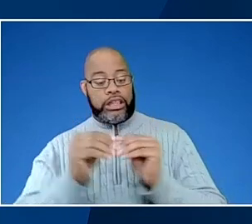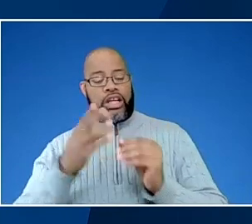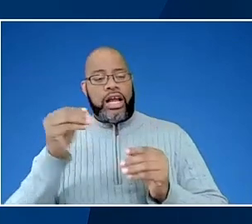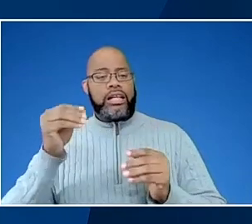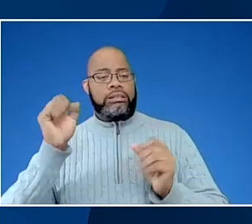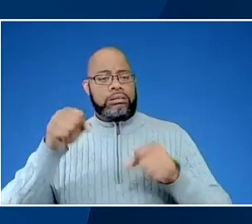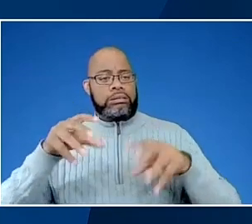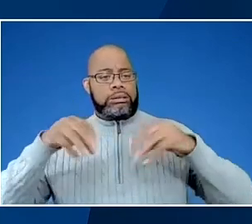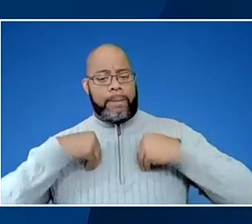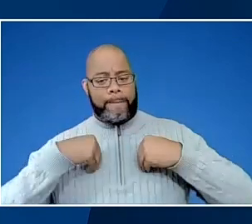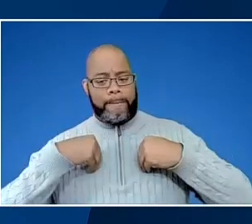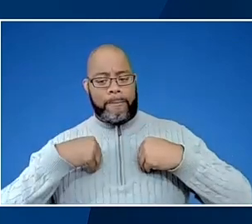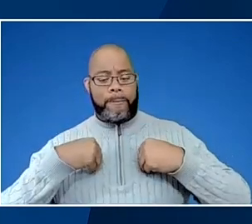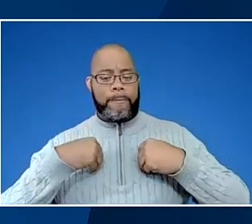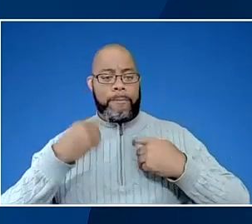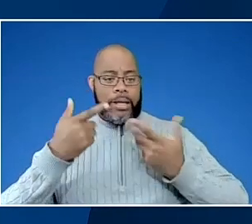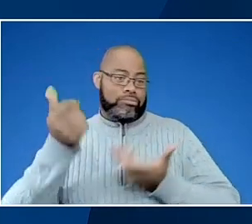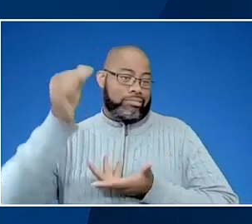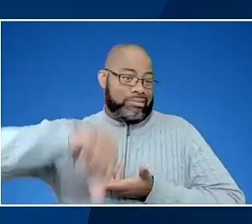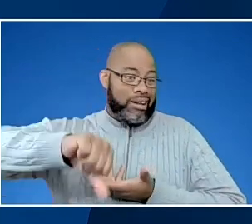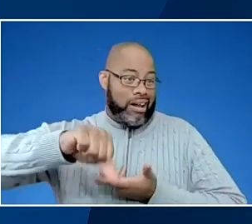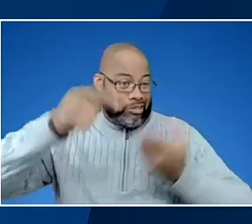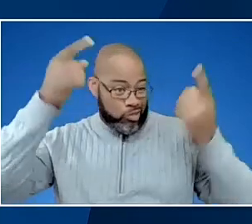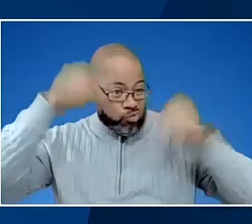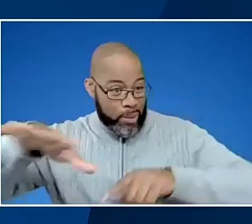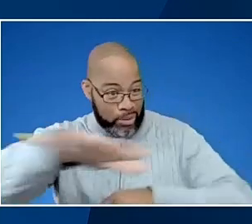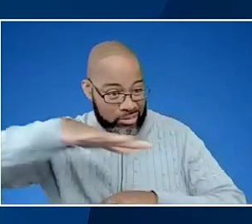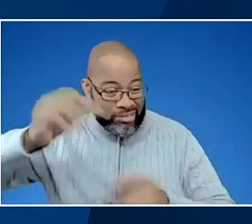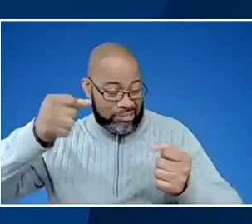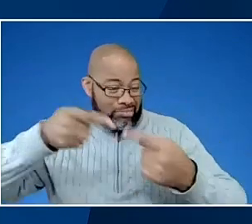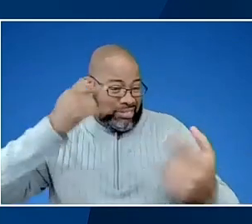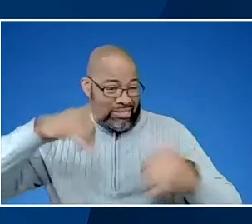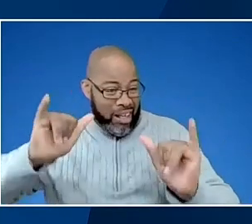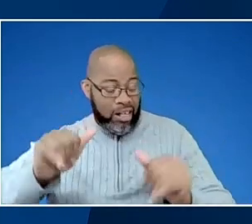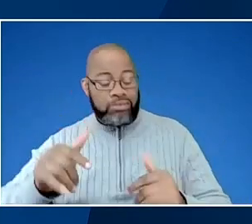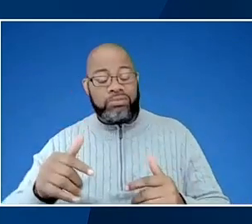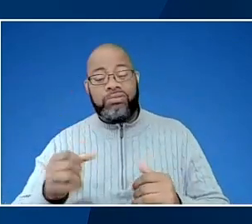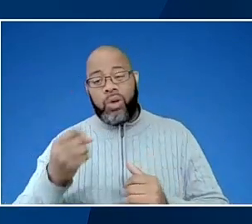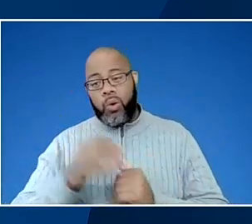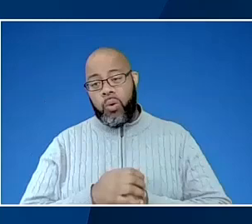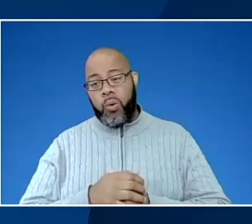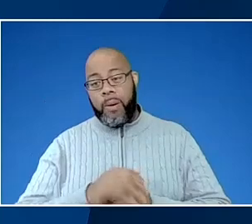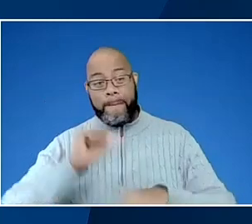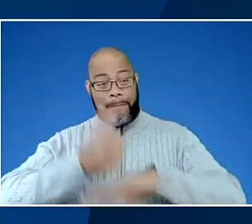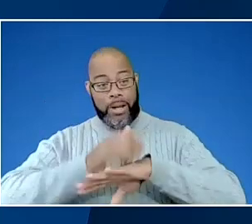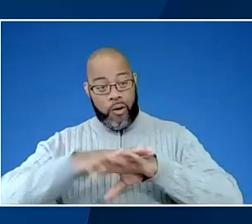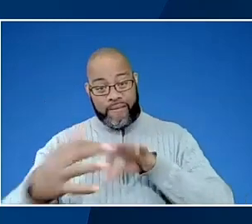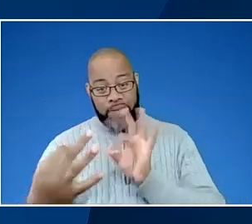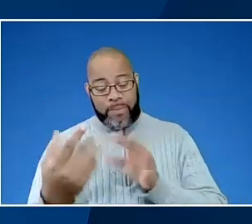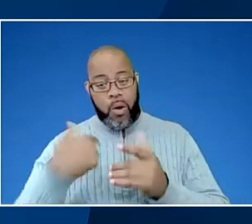consensus. So, you know, with that, based on the feedback we've discussed internally and,